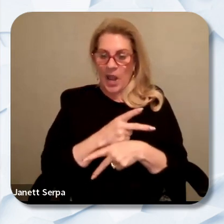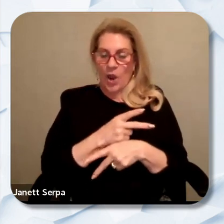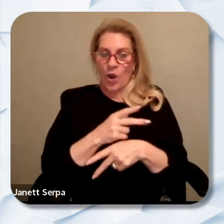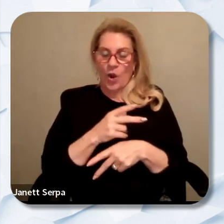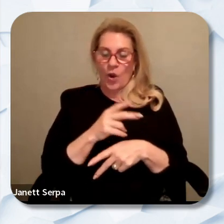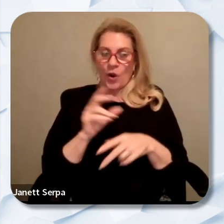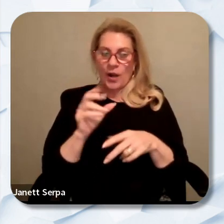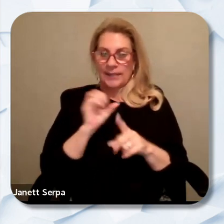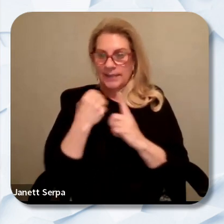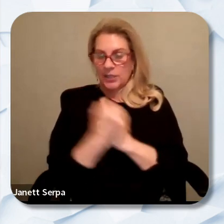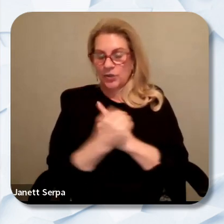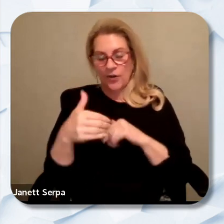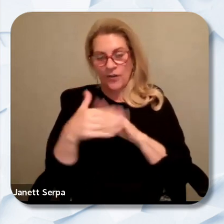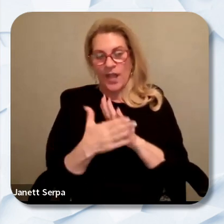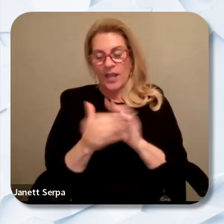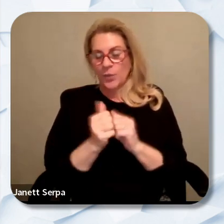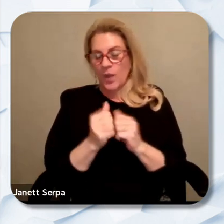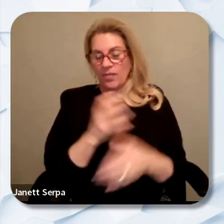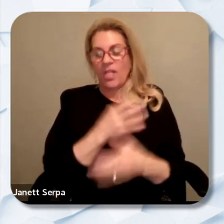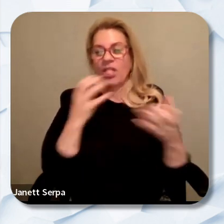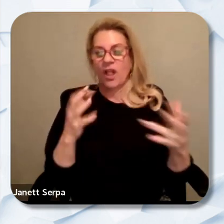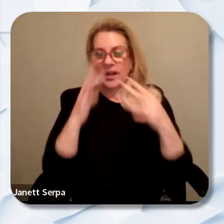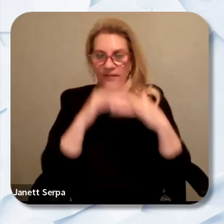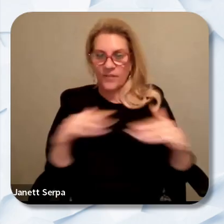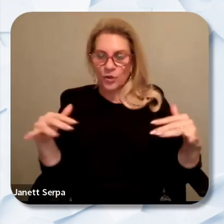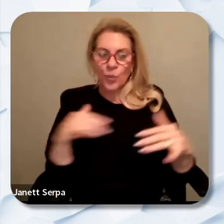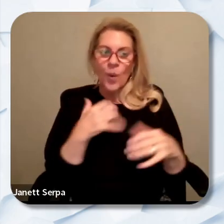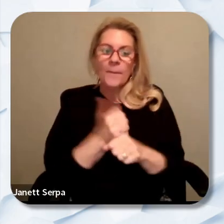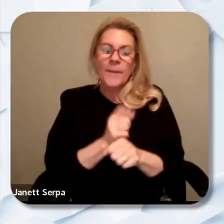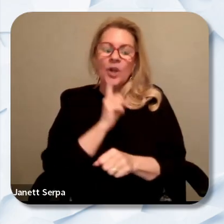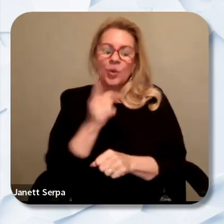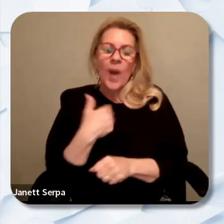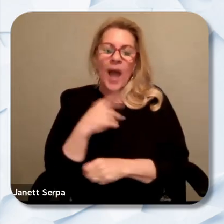are faced with a lot of diversity and so we want to make sure you have some tools in your toolbox